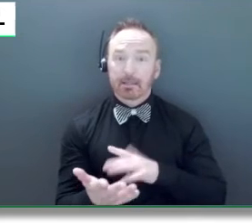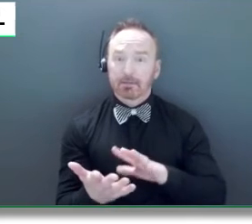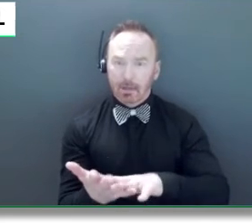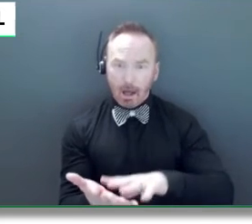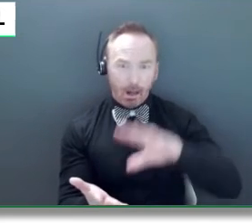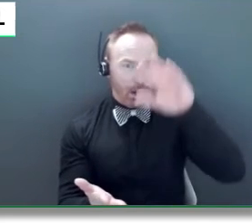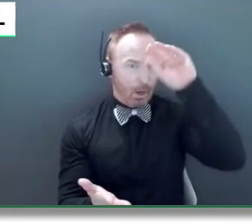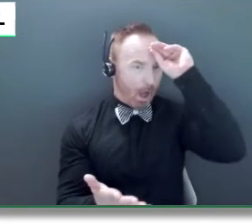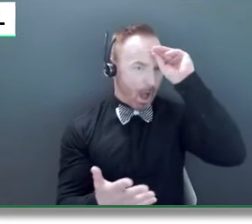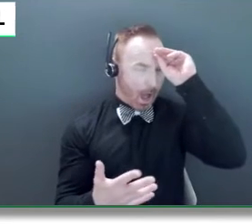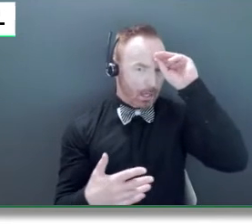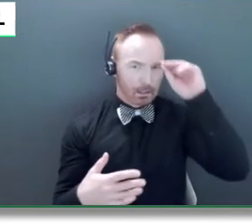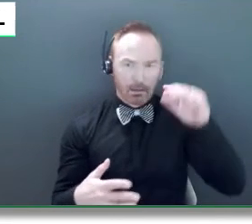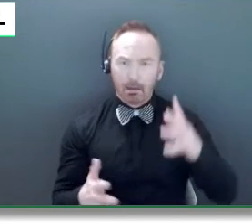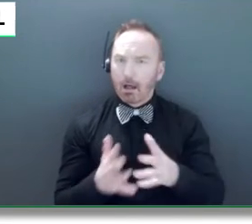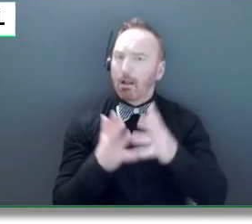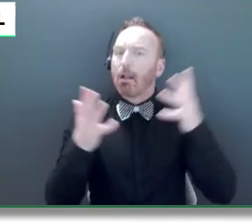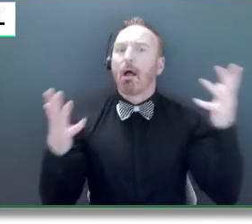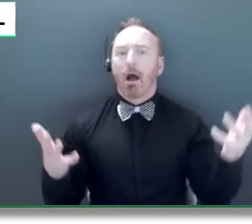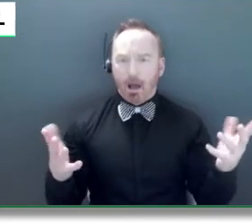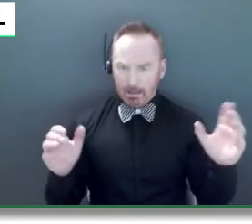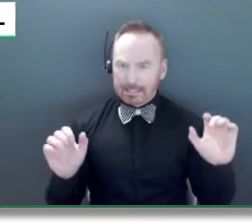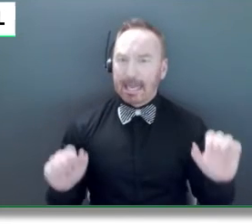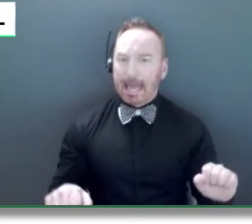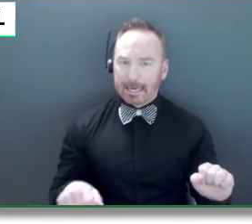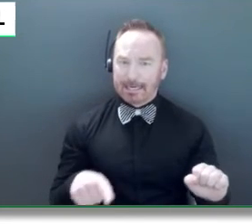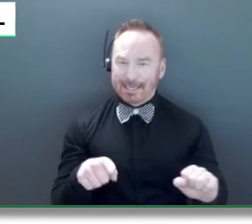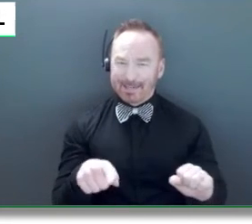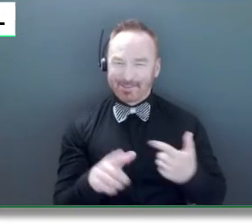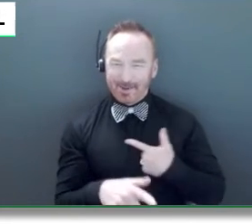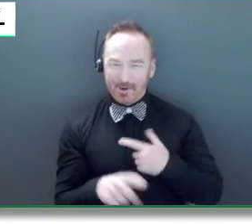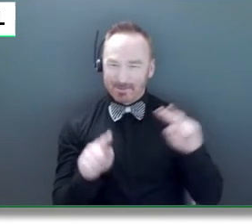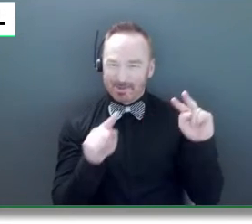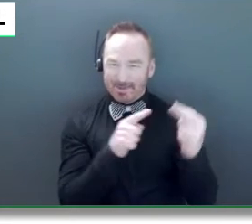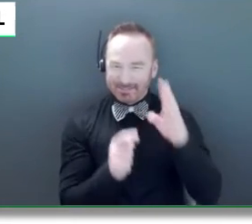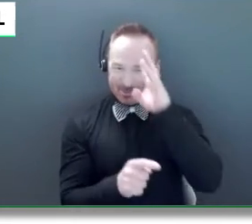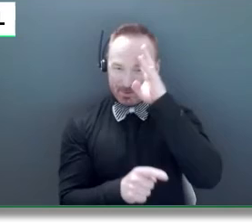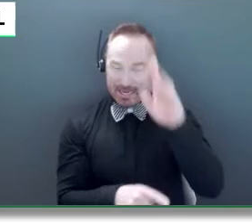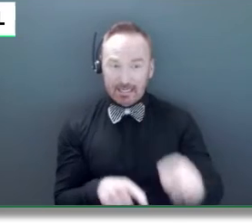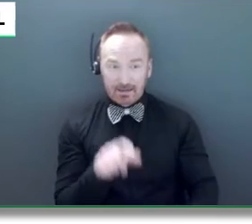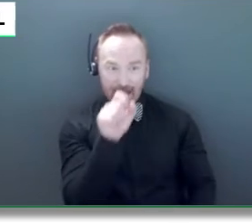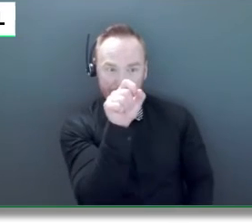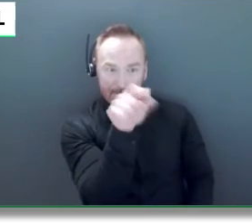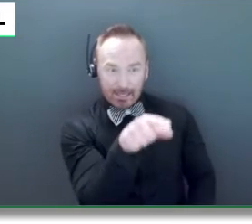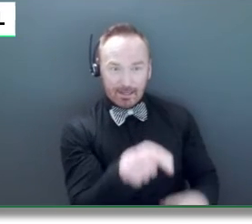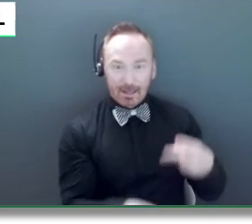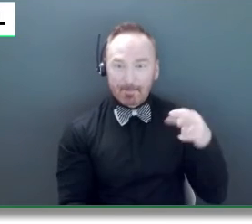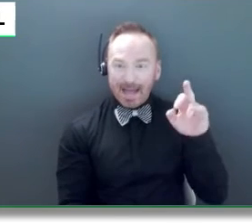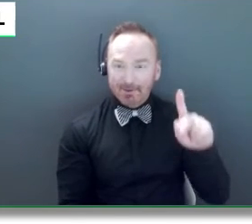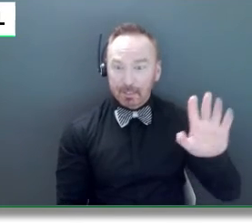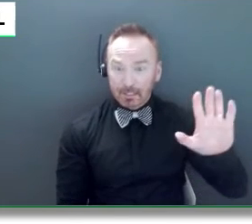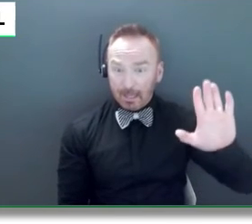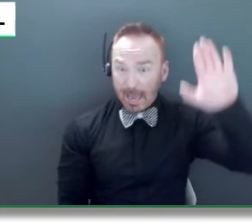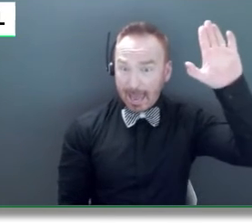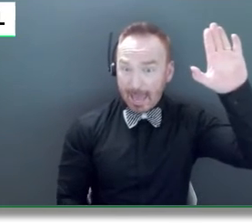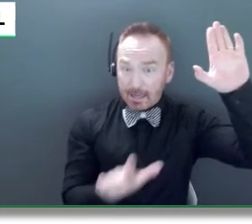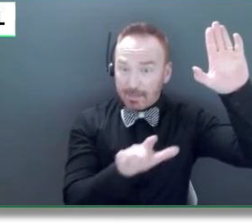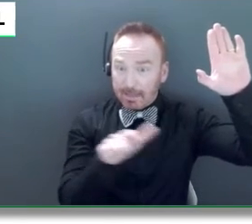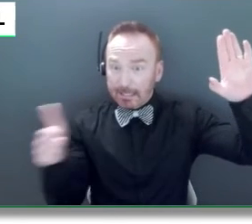take a really creative viewpoint at it. Um Patrick I saw your hand up and then we'll give Tanelle a chance as well. So yeah